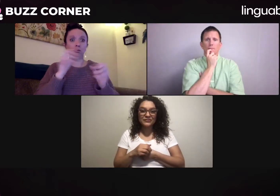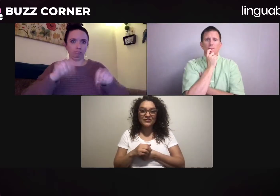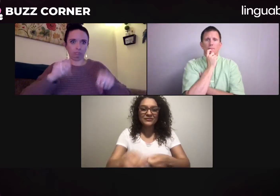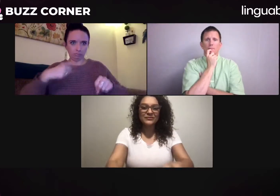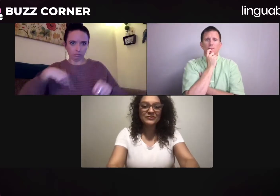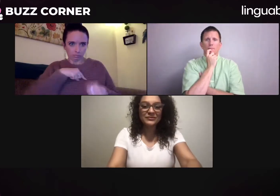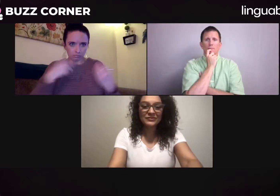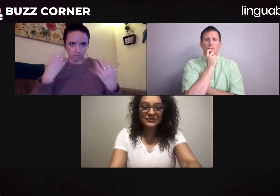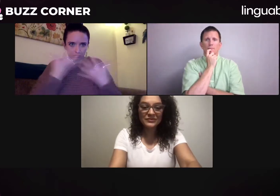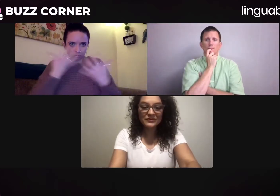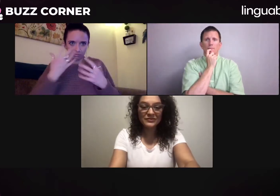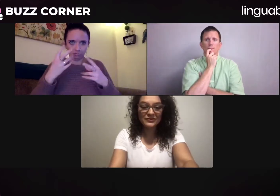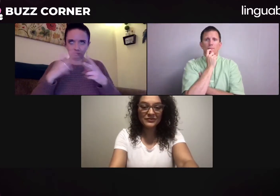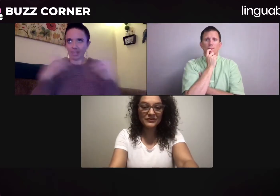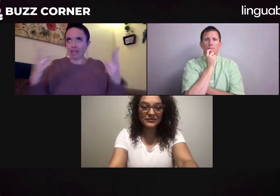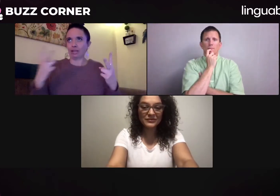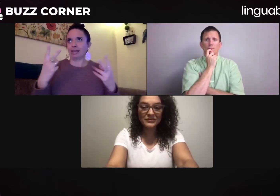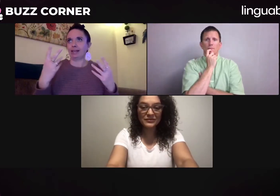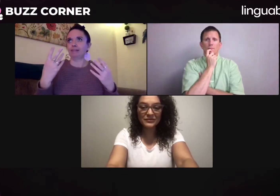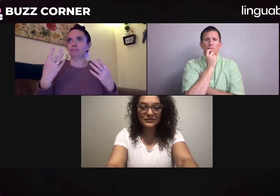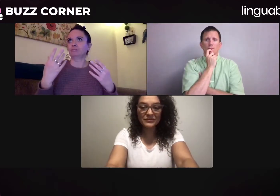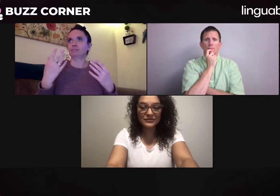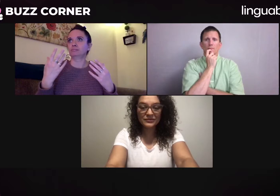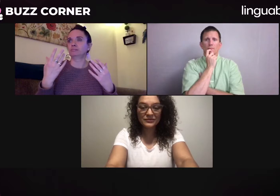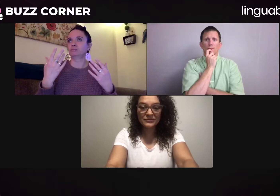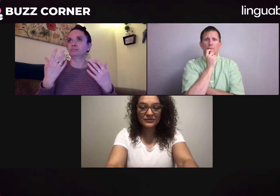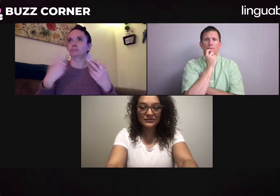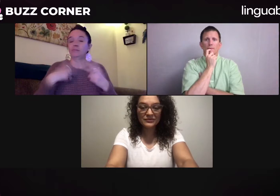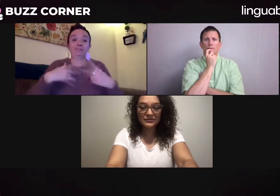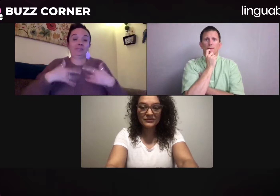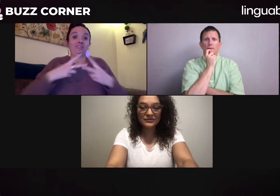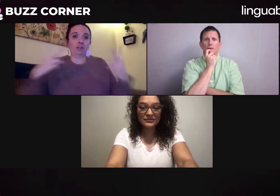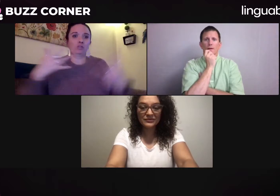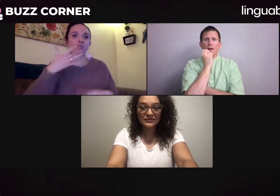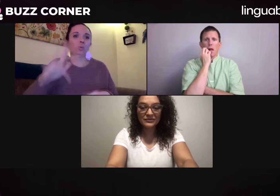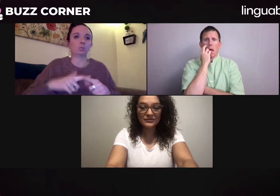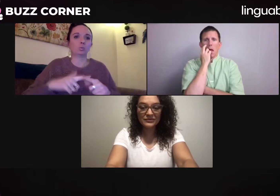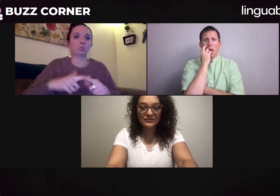what brought me to this topic.